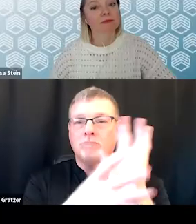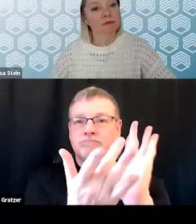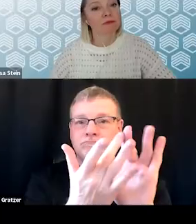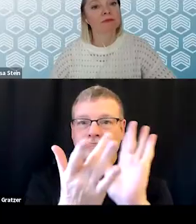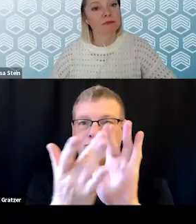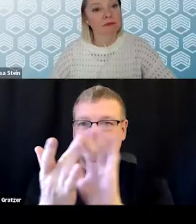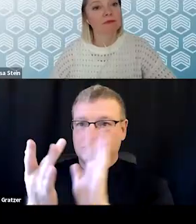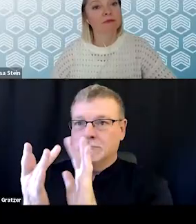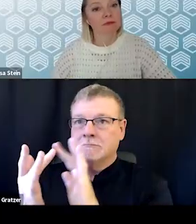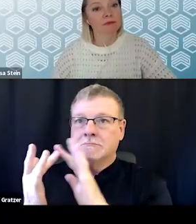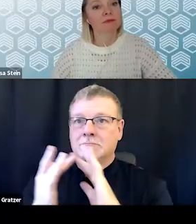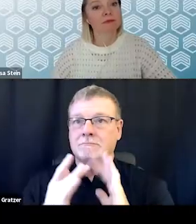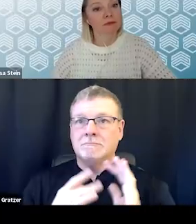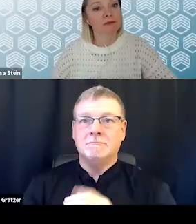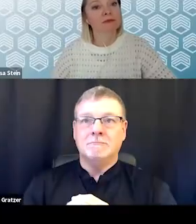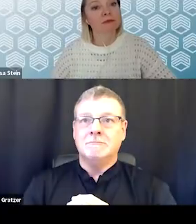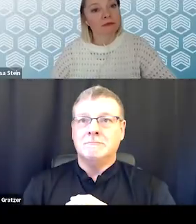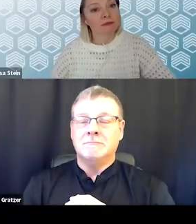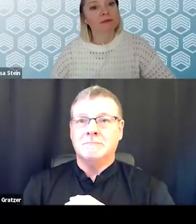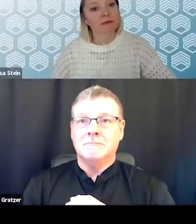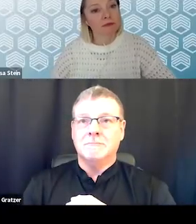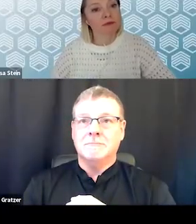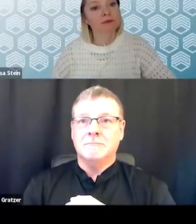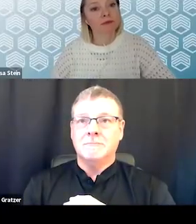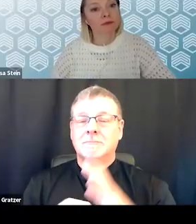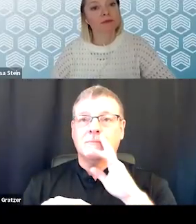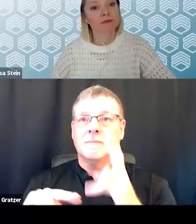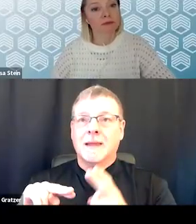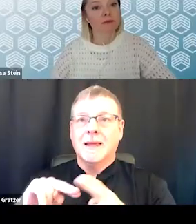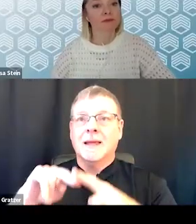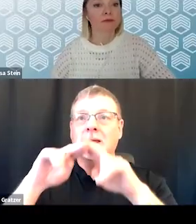and we've increased the number of our presence